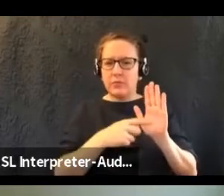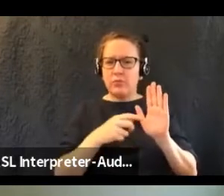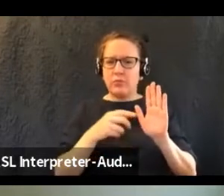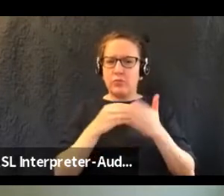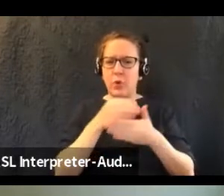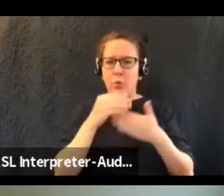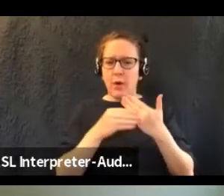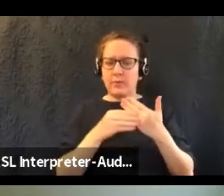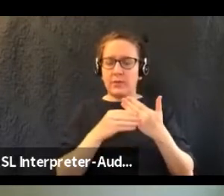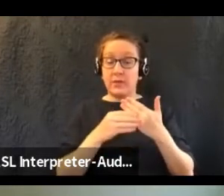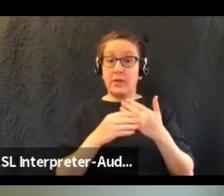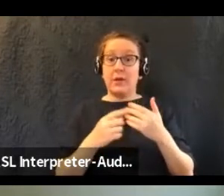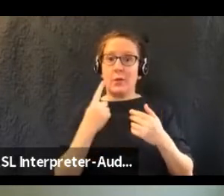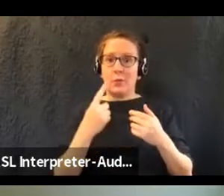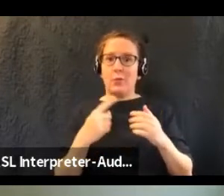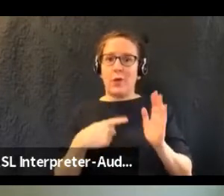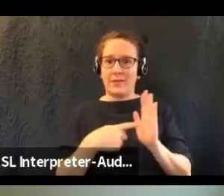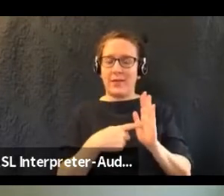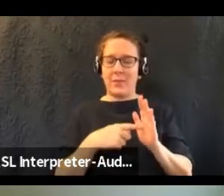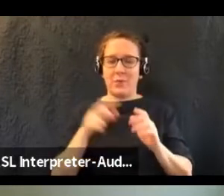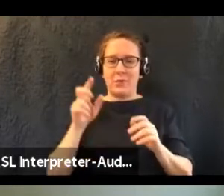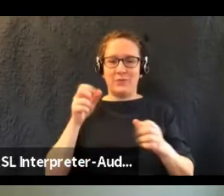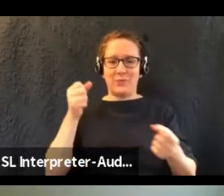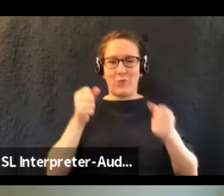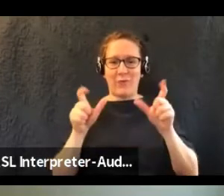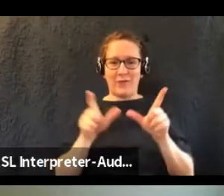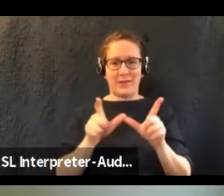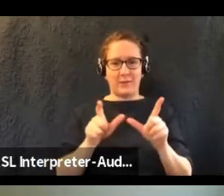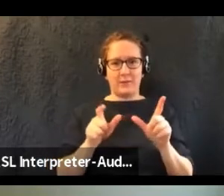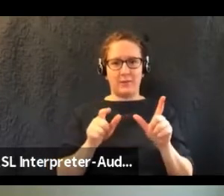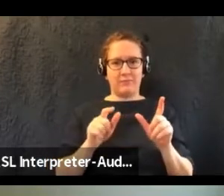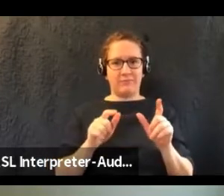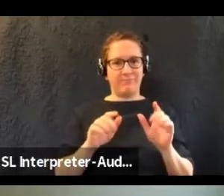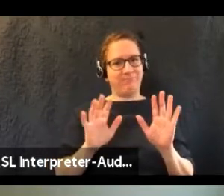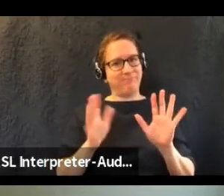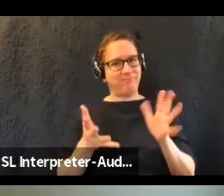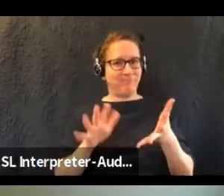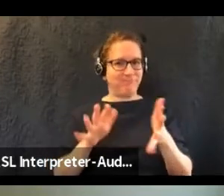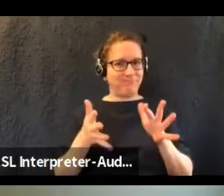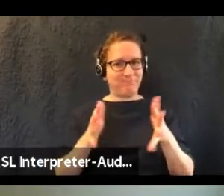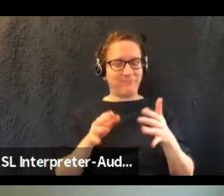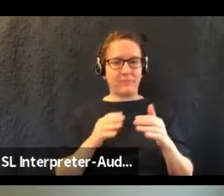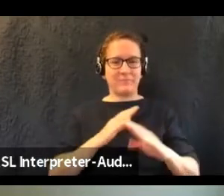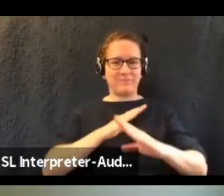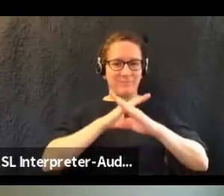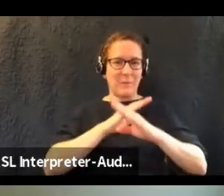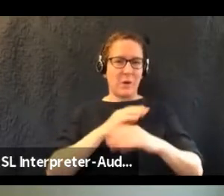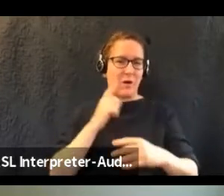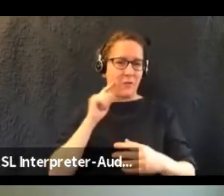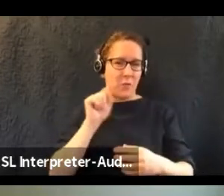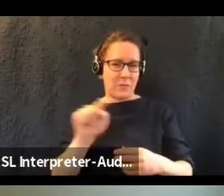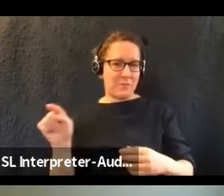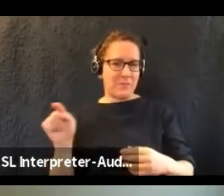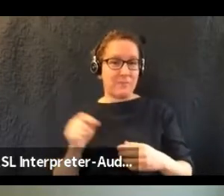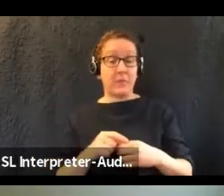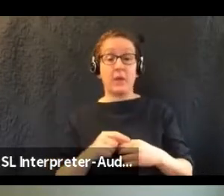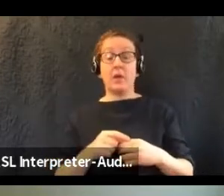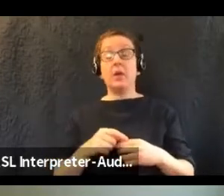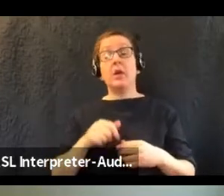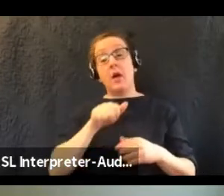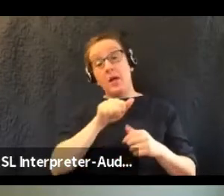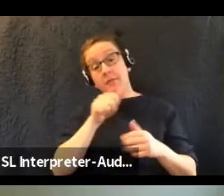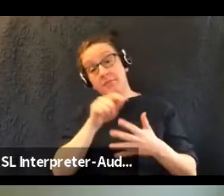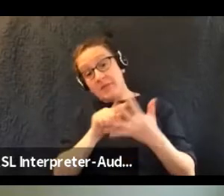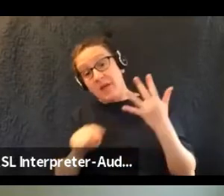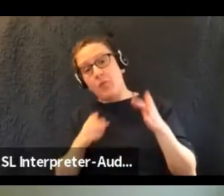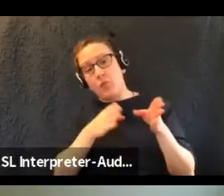that is one example, but there are a number of ways that you can make your policies and